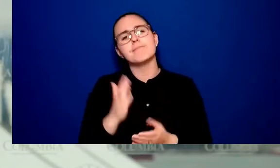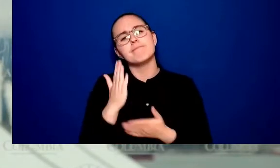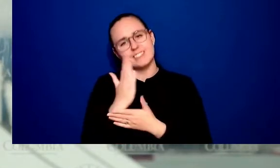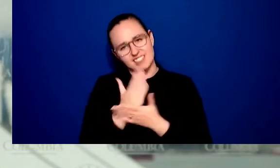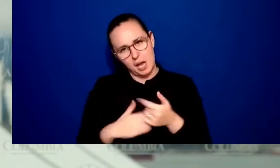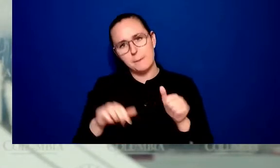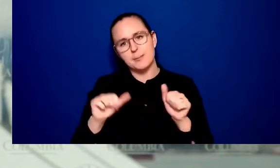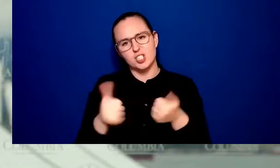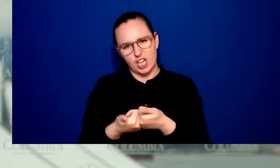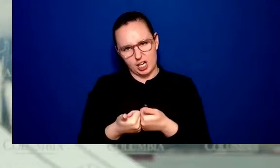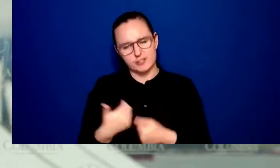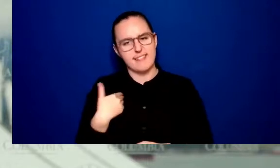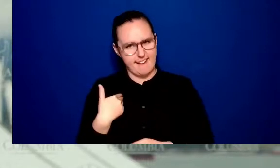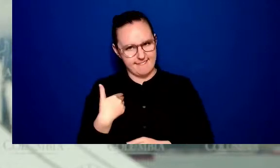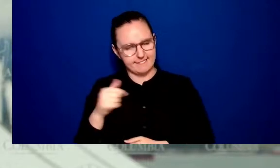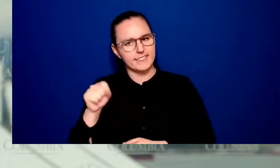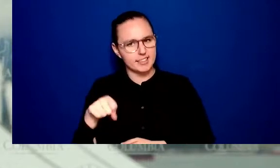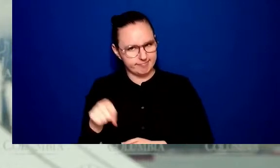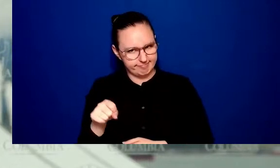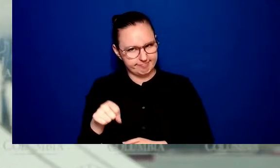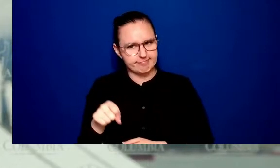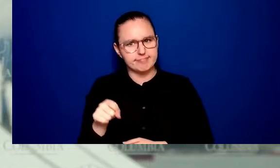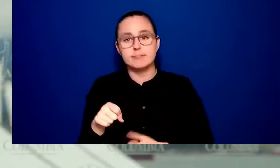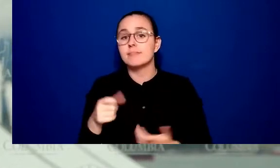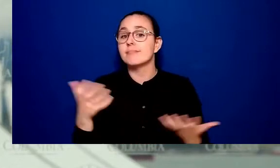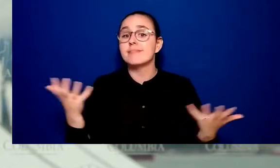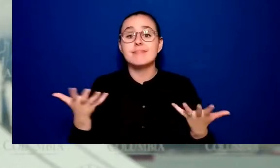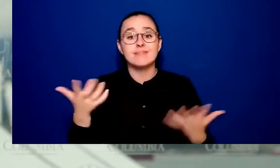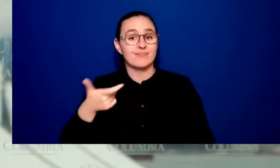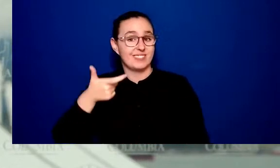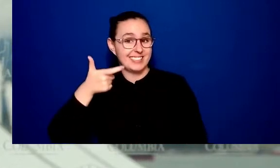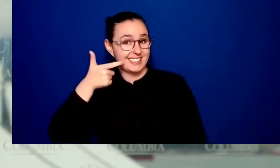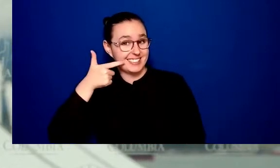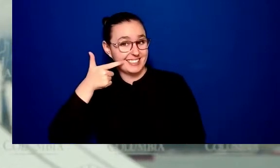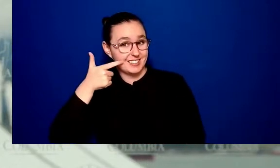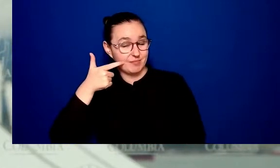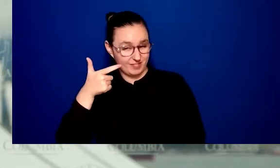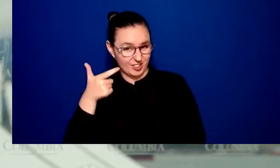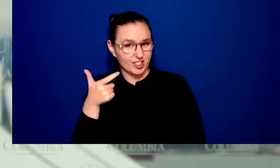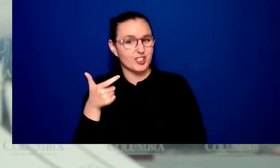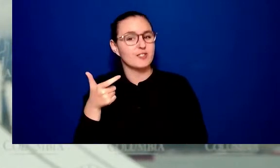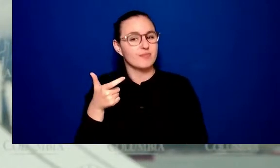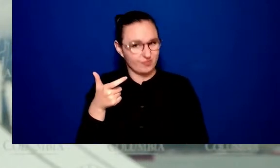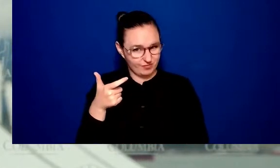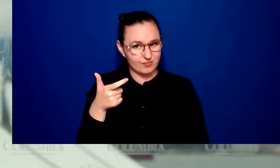uh of the resources and dispatch, But we've been adding in weekends when we've been